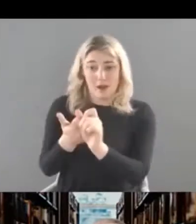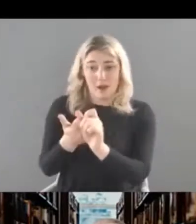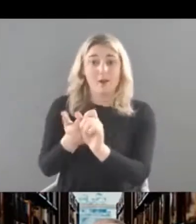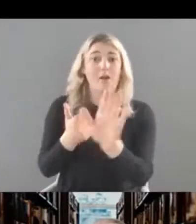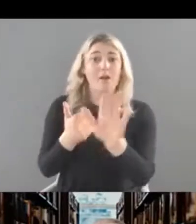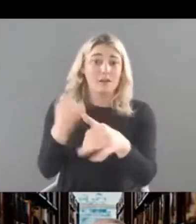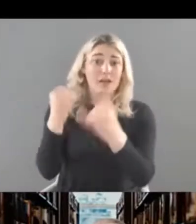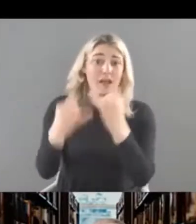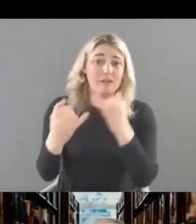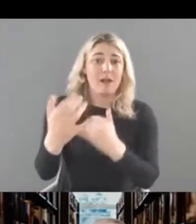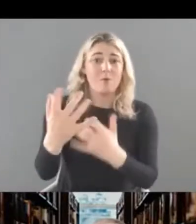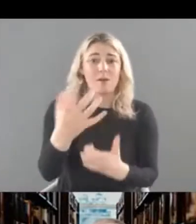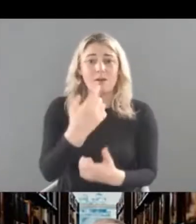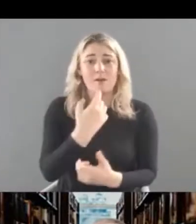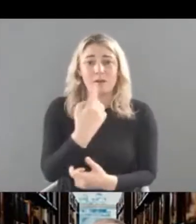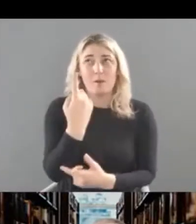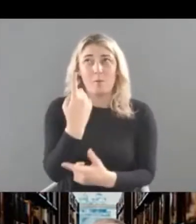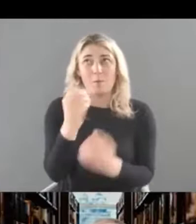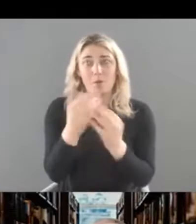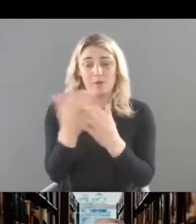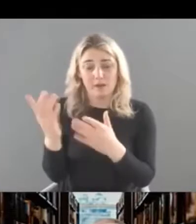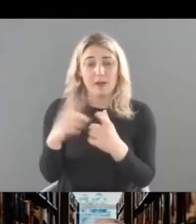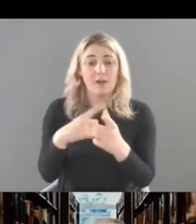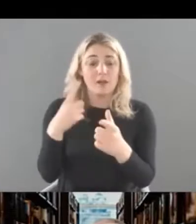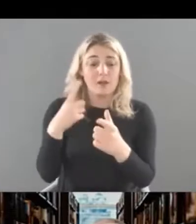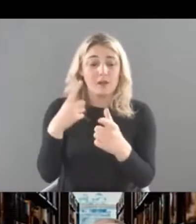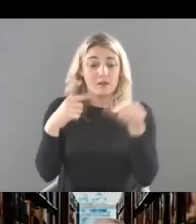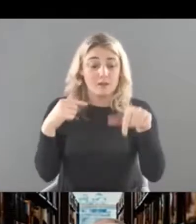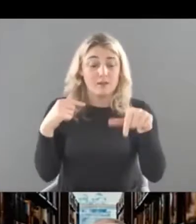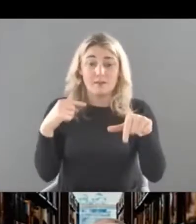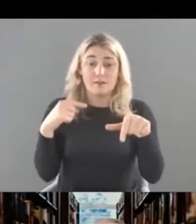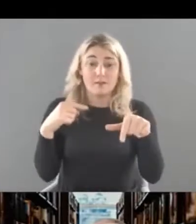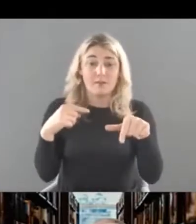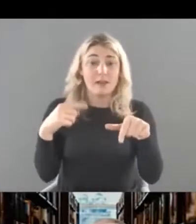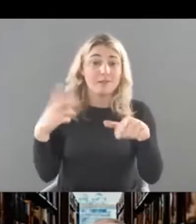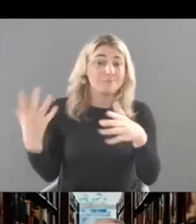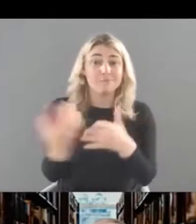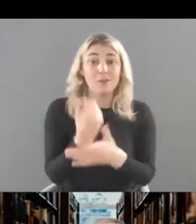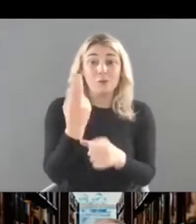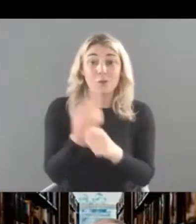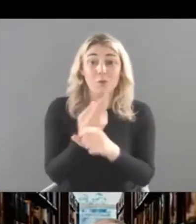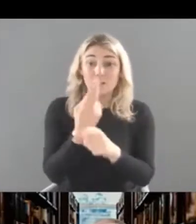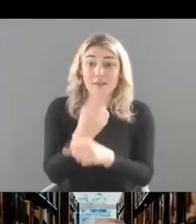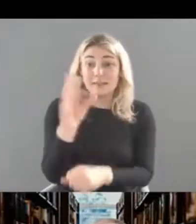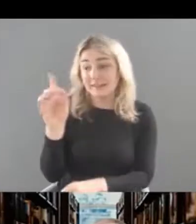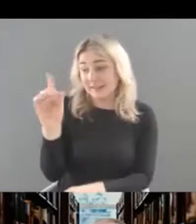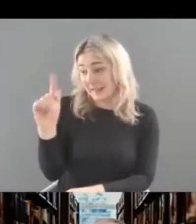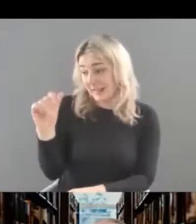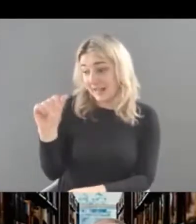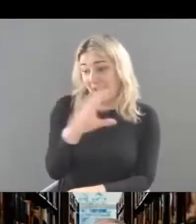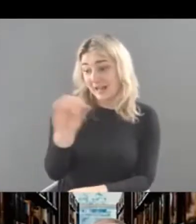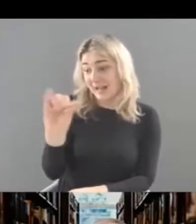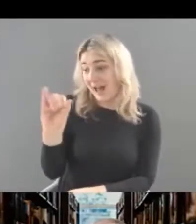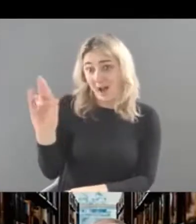Think about it this way. And this is something for us that utilize data and in IR it resonates. When people think about issues of race,